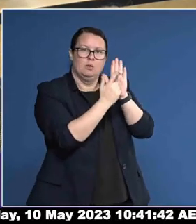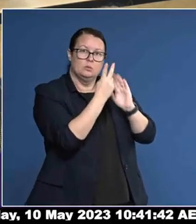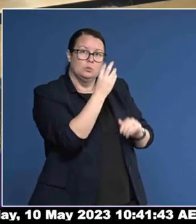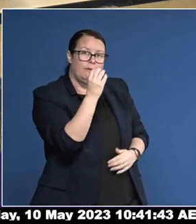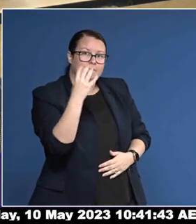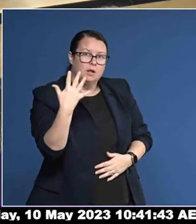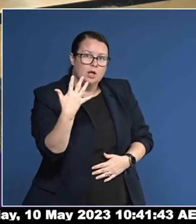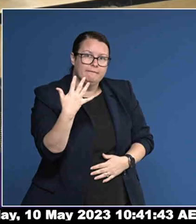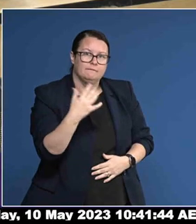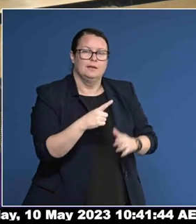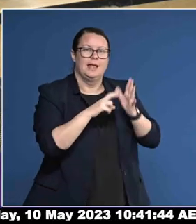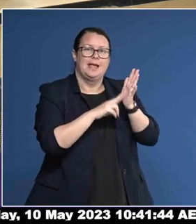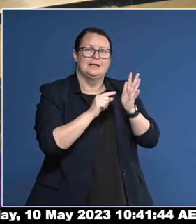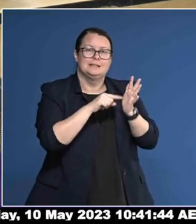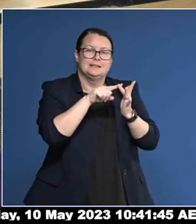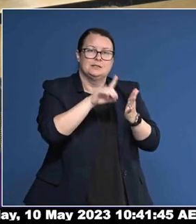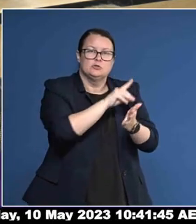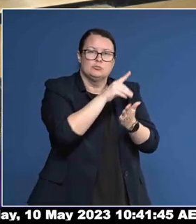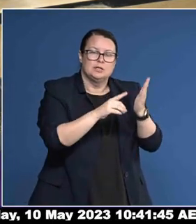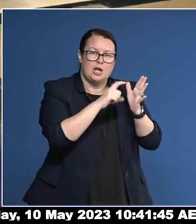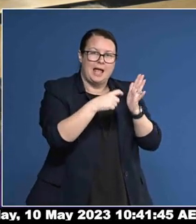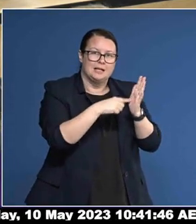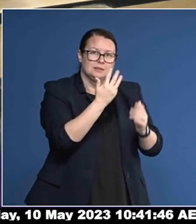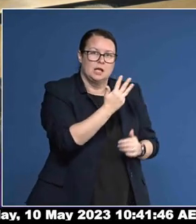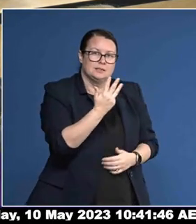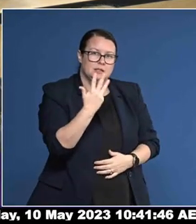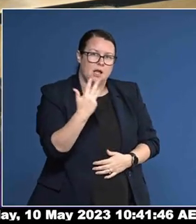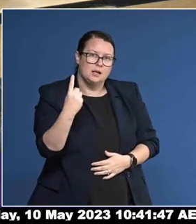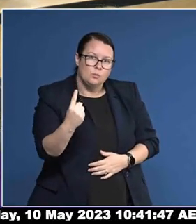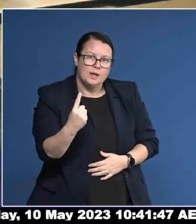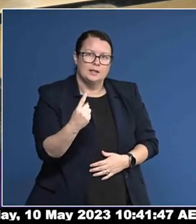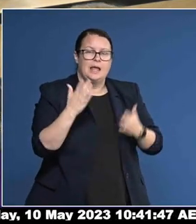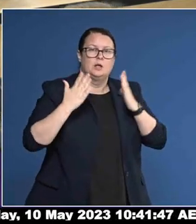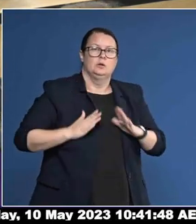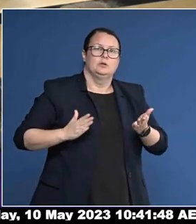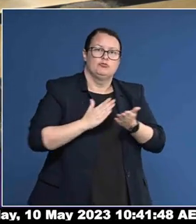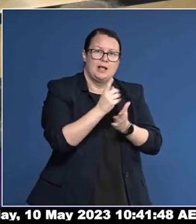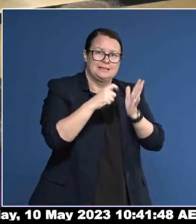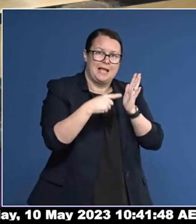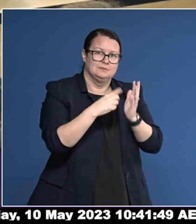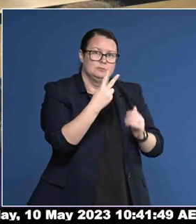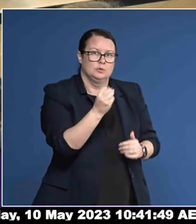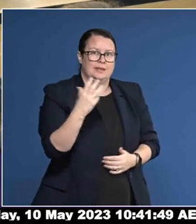Act 1991 and the Human Rights Act 2019 ...' Being the Queensland Act. MS STEVENSON: Correct.